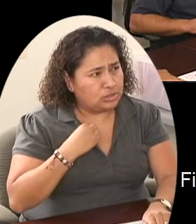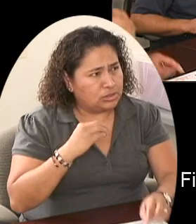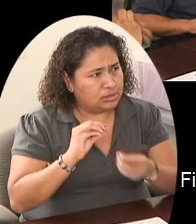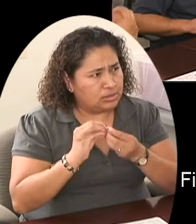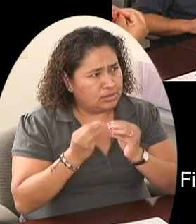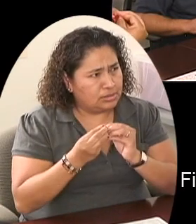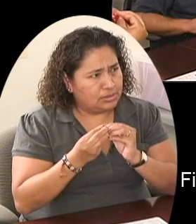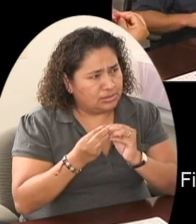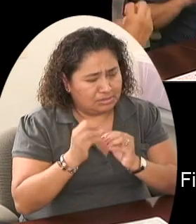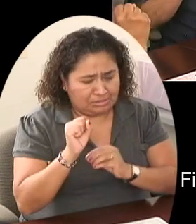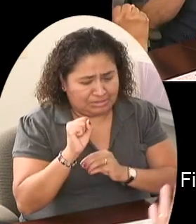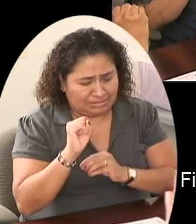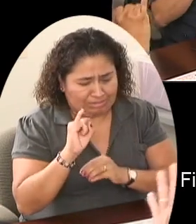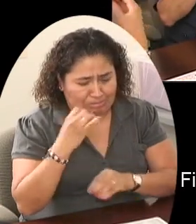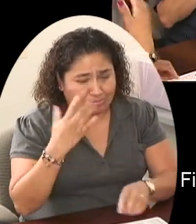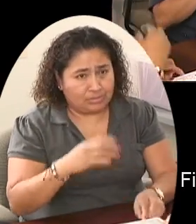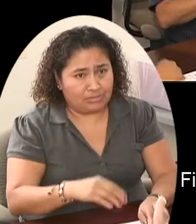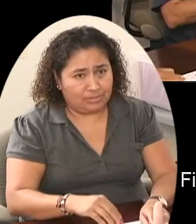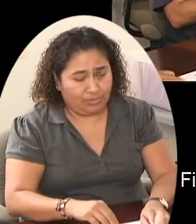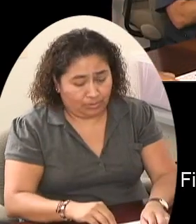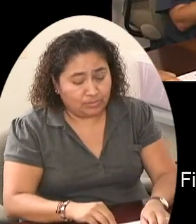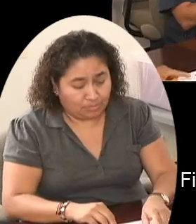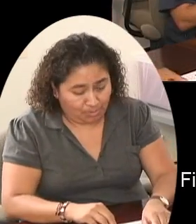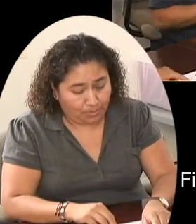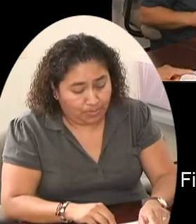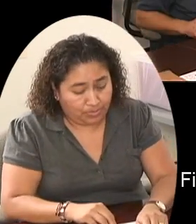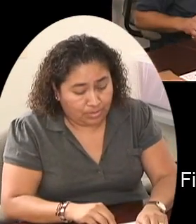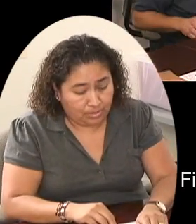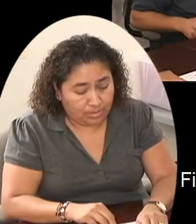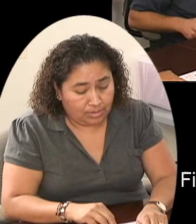Fine. Yep.